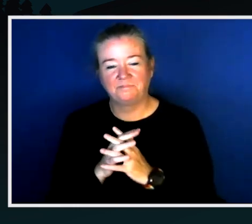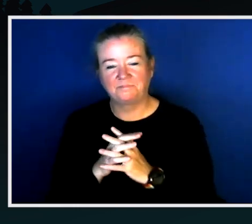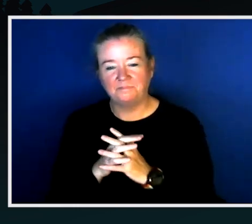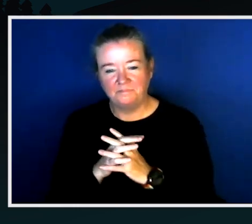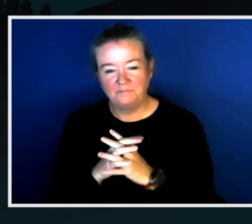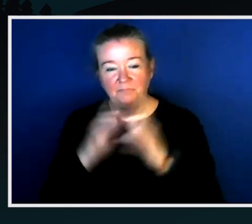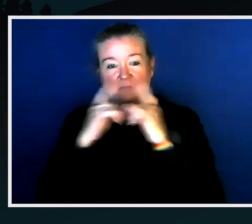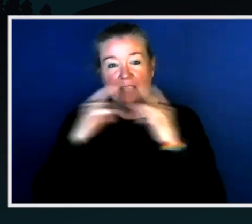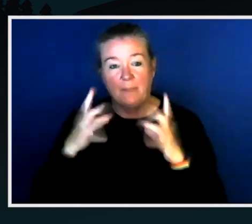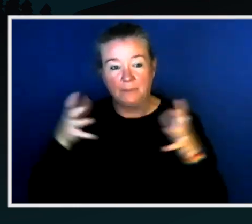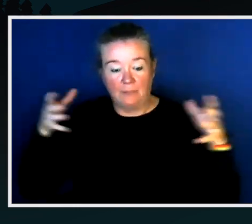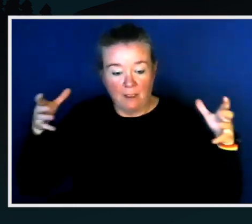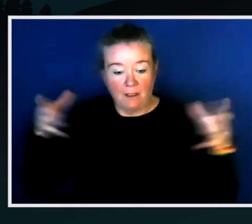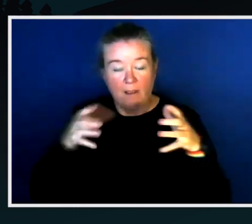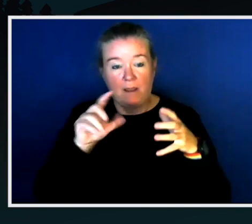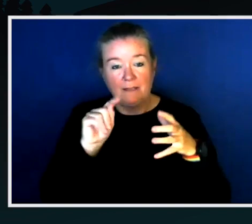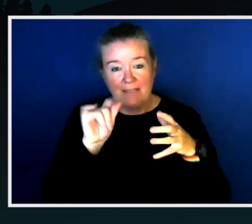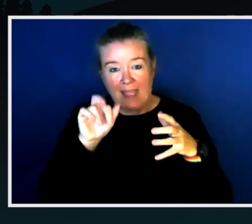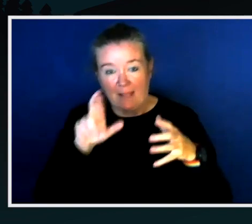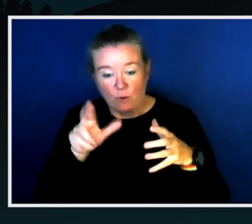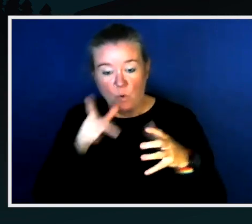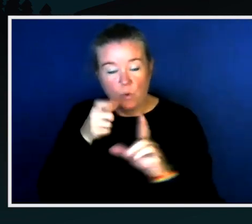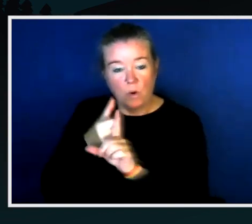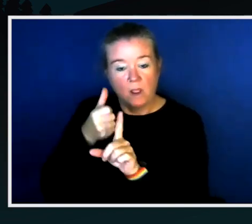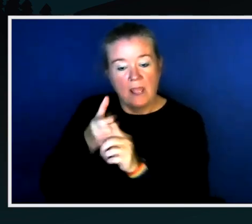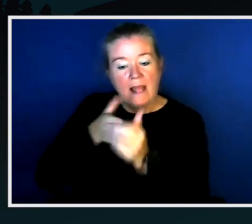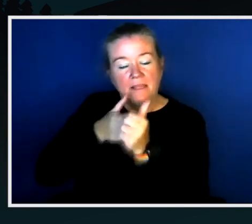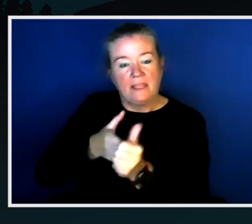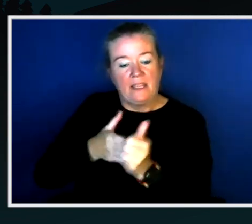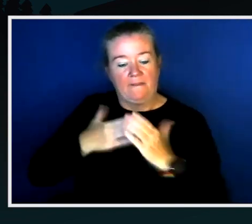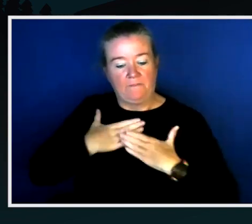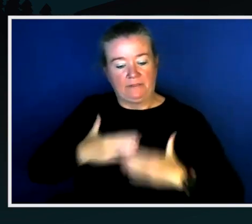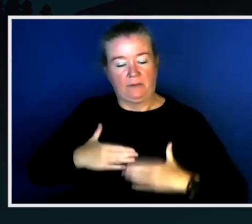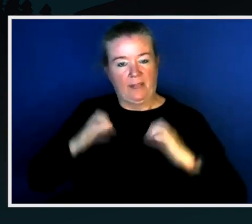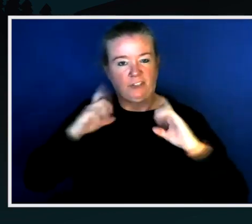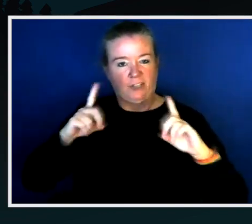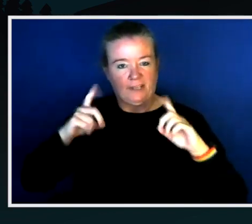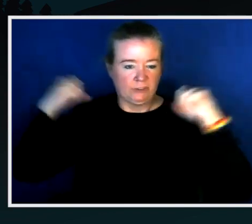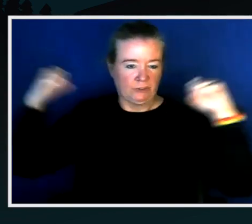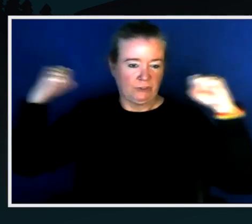Campers gather around Tyler Merren, who is leading a physical education activity in Oak Recreation